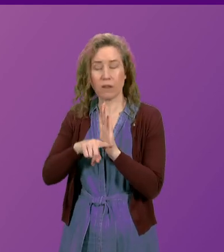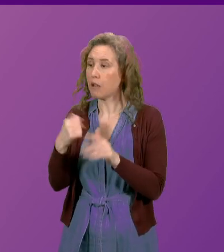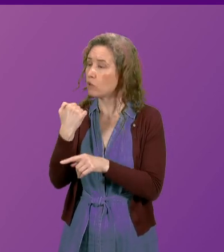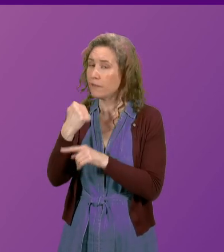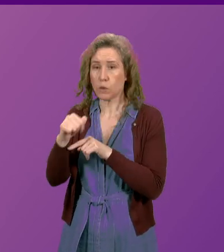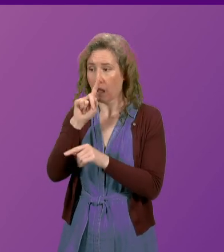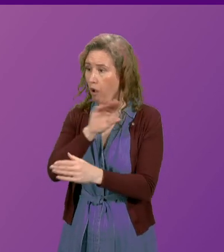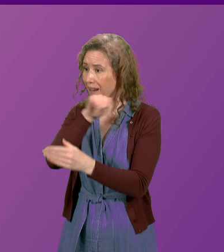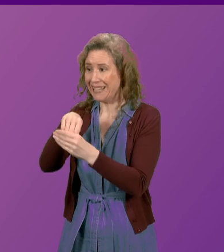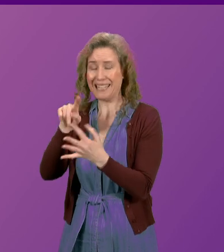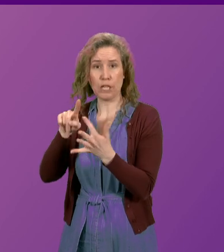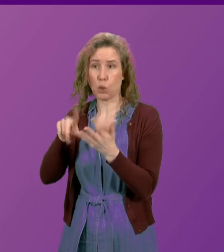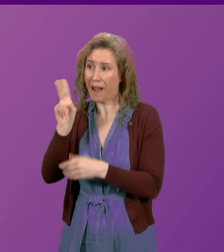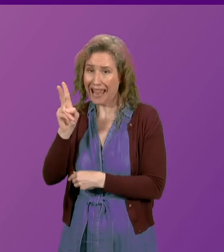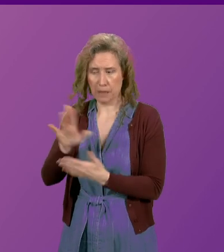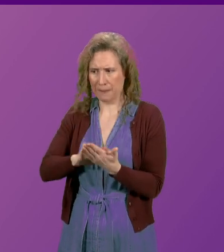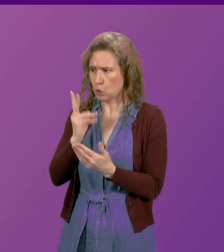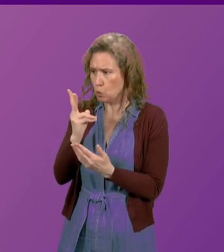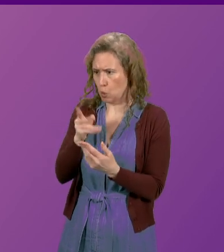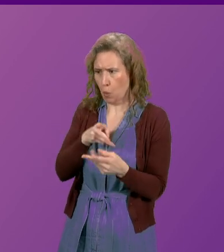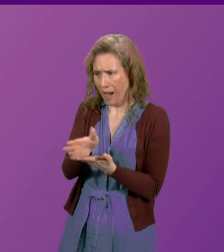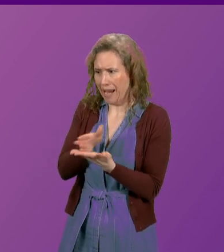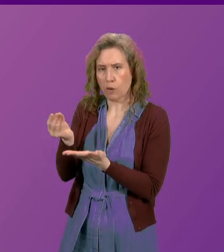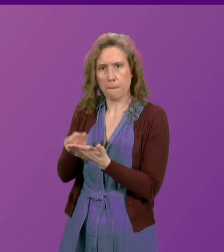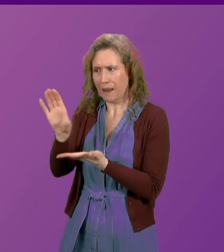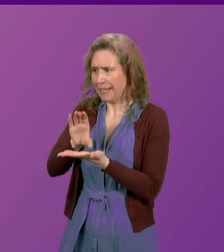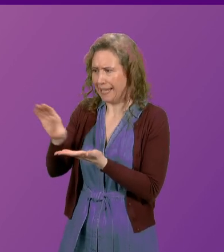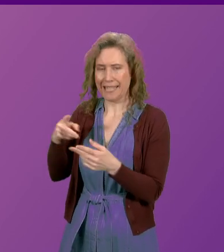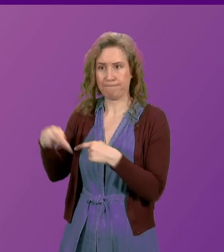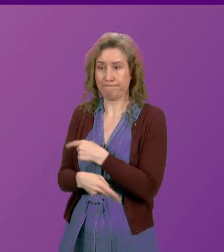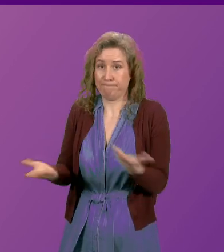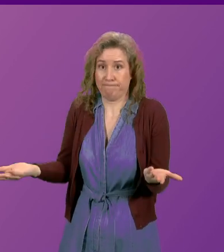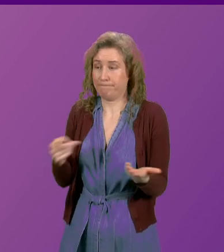Union, which will cut off both sources of extra revenue that the First Minister is relying on.